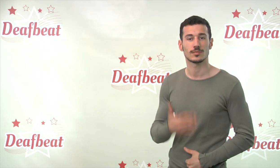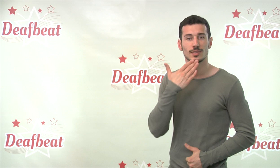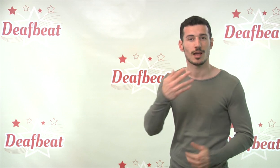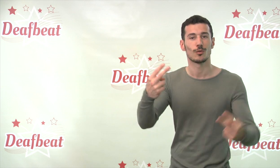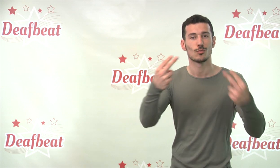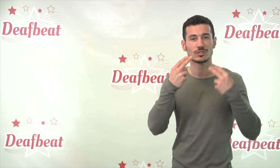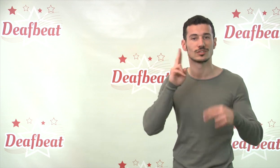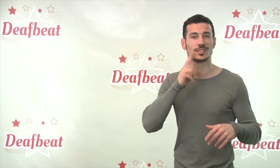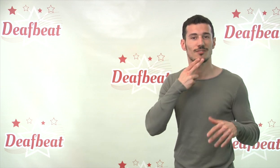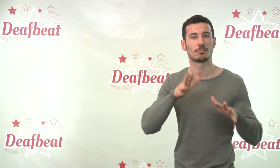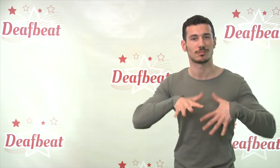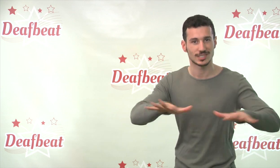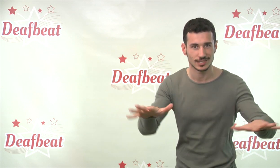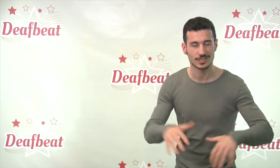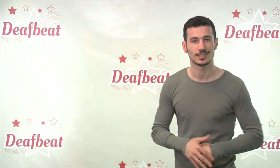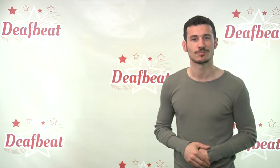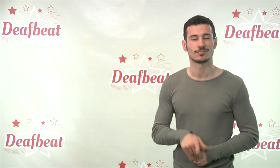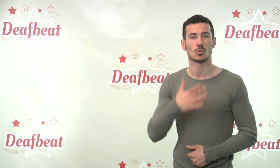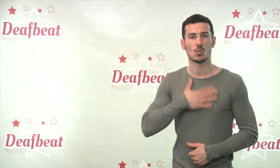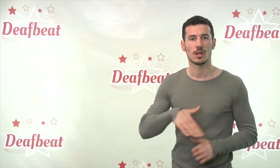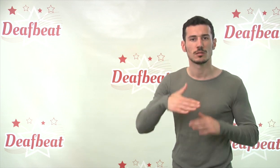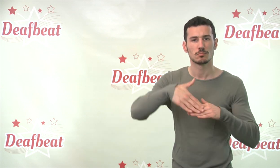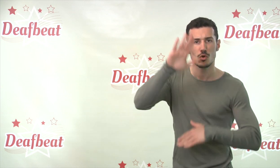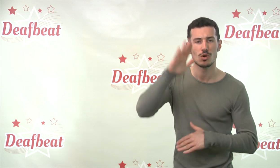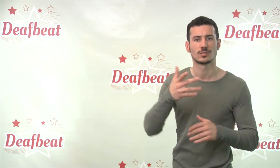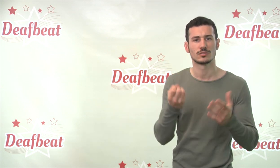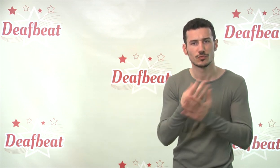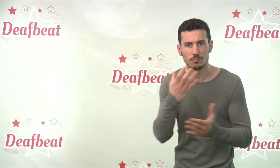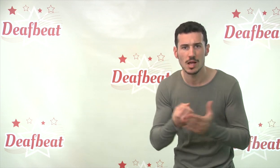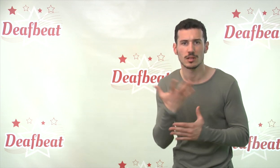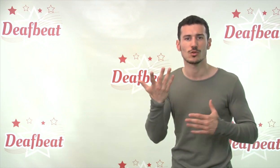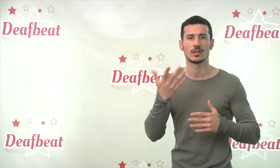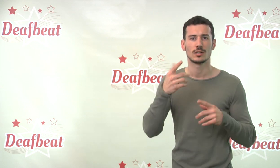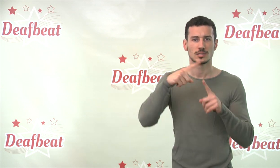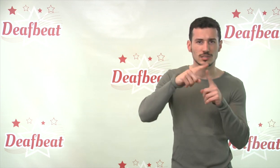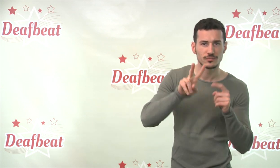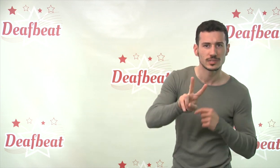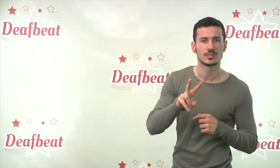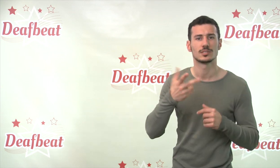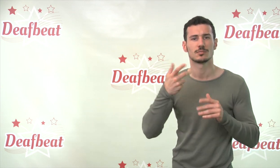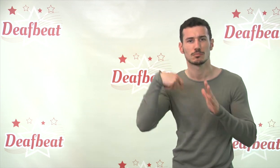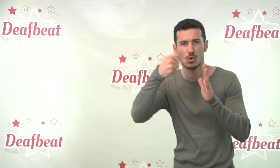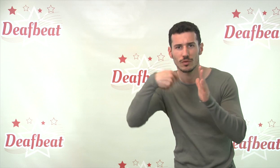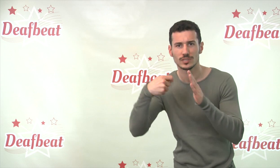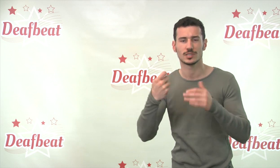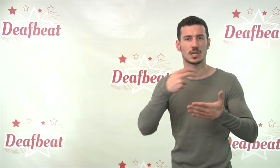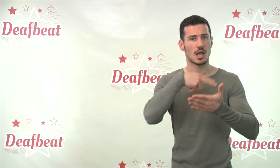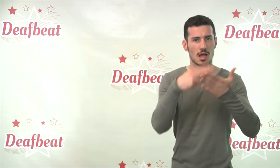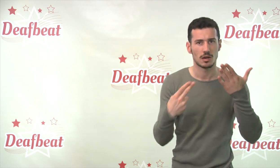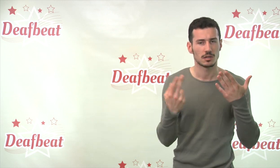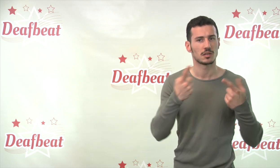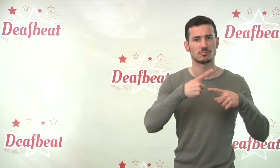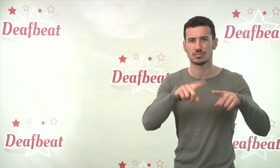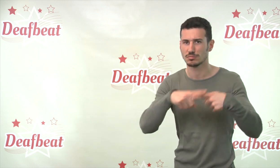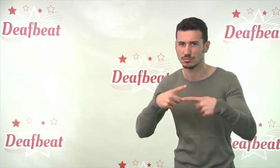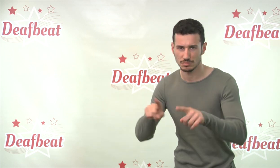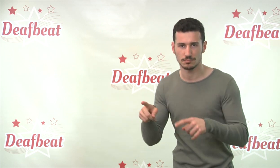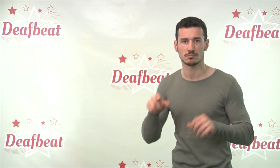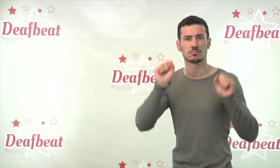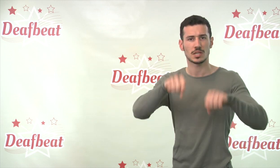Keep Deafbeat informative with vibes on Deaf arts, theater, film, television, digital media and Deaf culture.